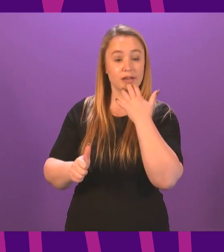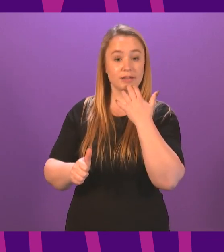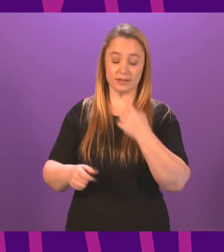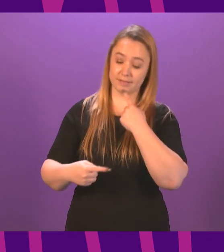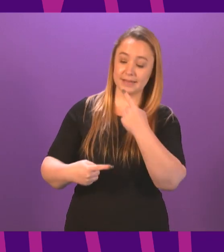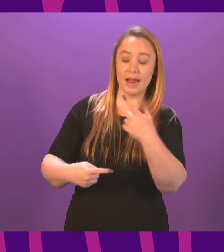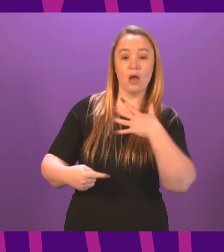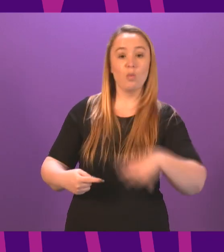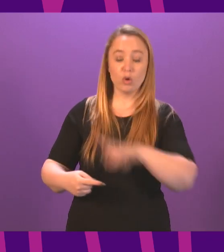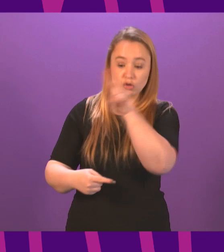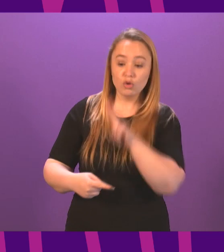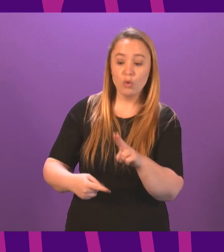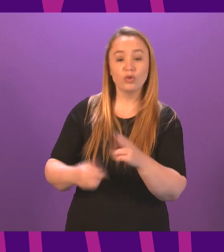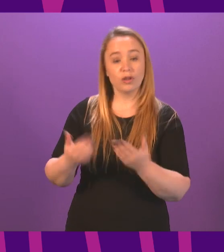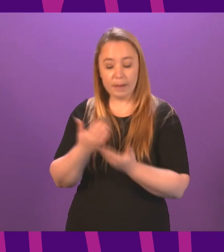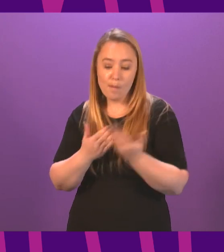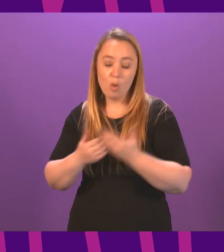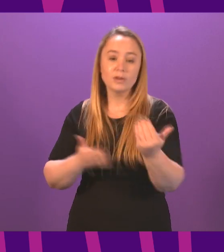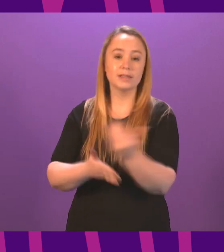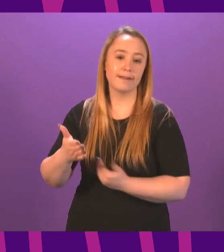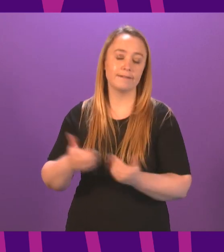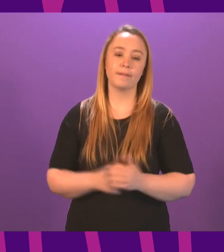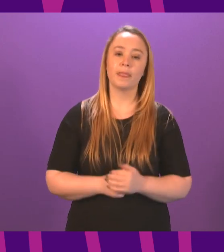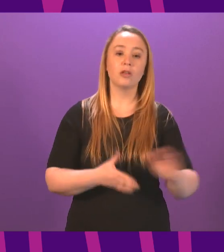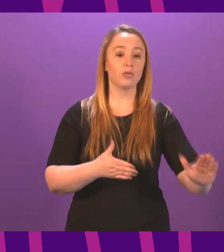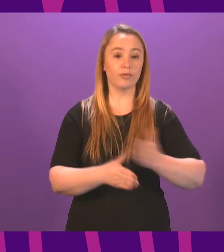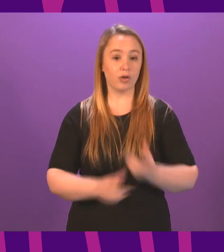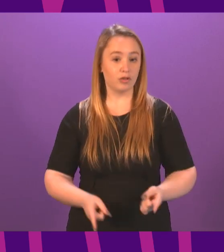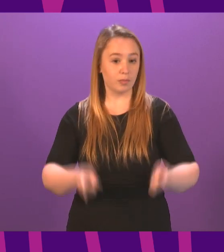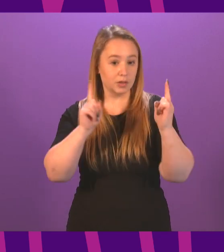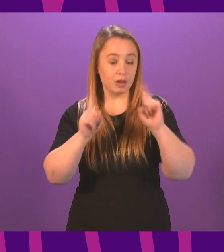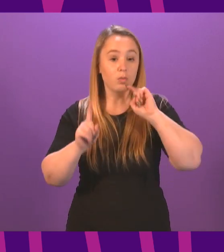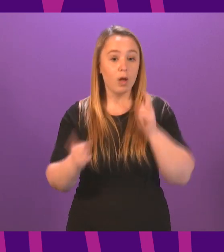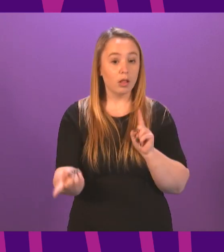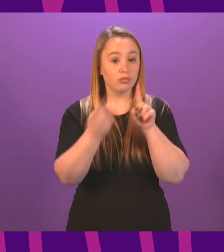When will the First Minister respond to the will of the Parliament? When will her Government